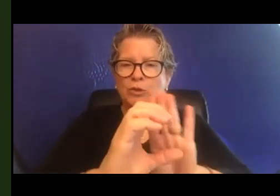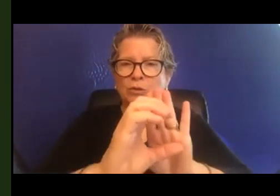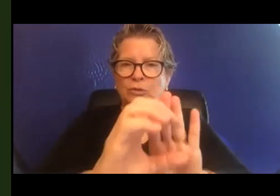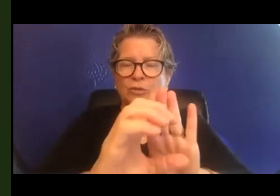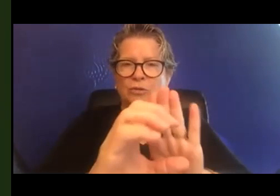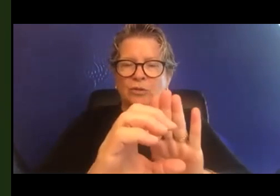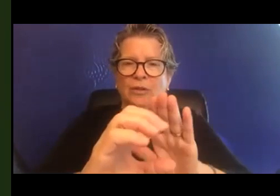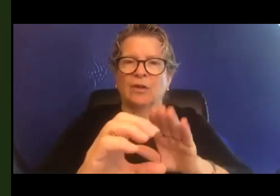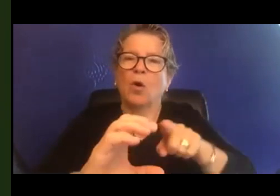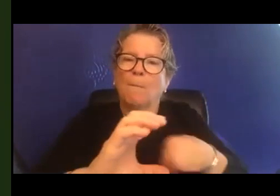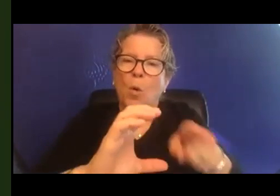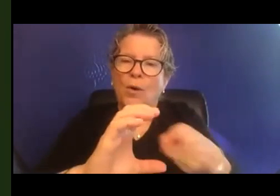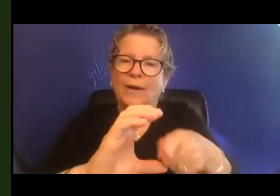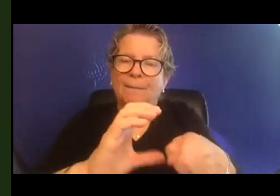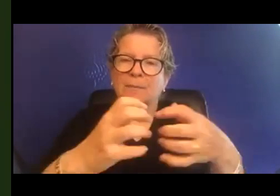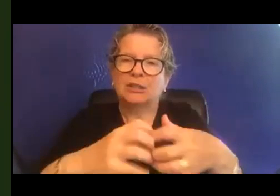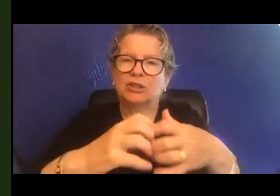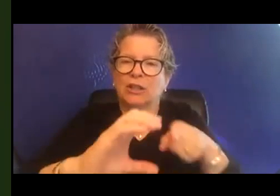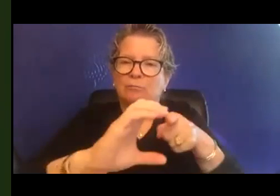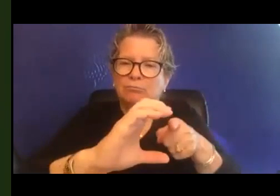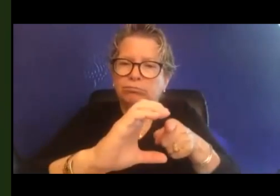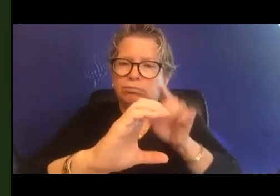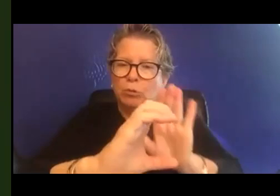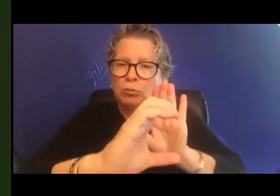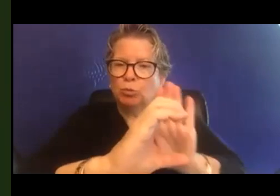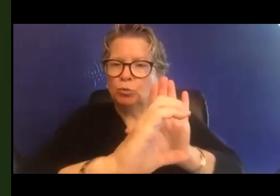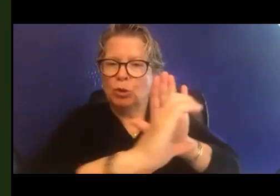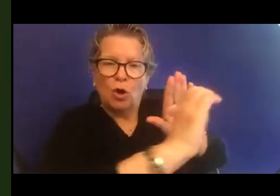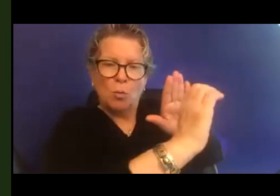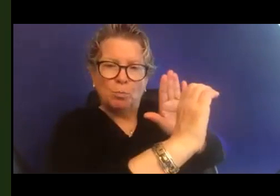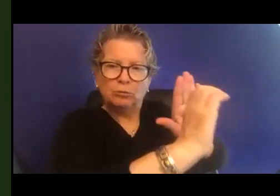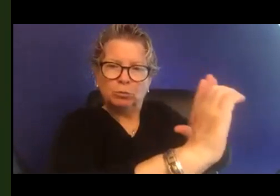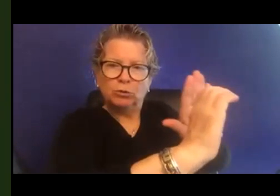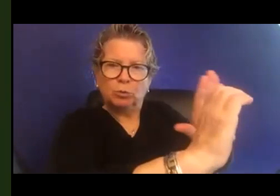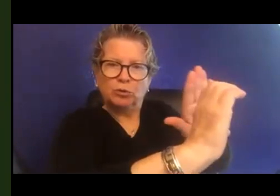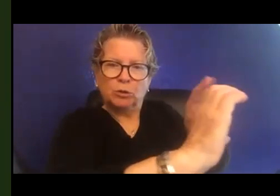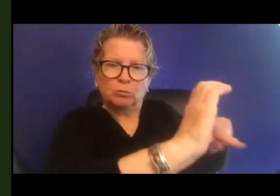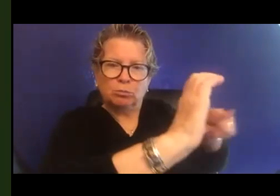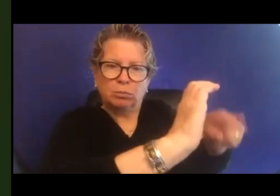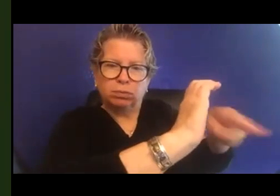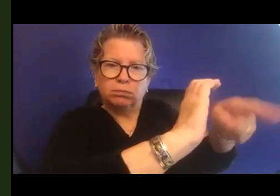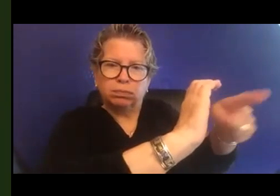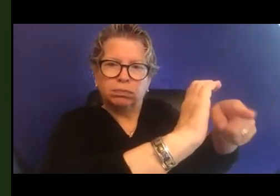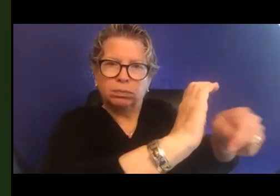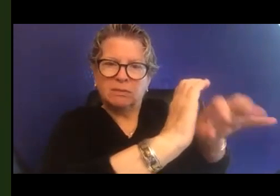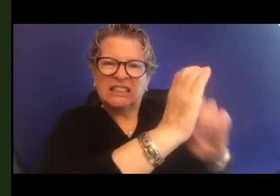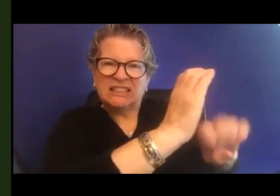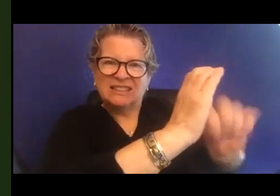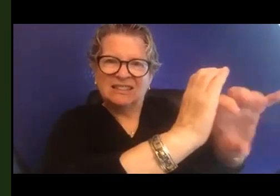to advance the tunnel boring machine. The excavated material at the head of the tunnel boring